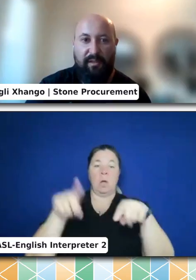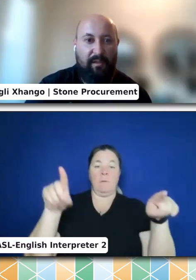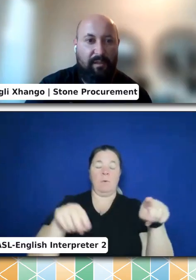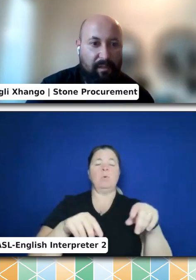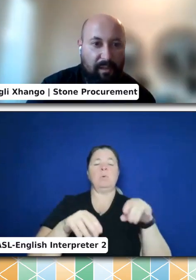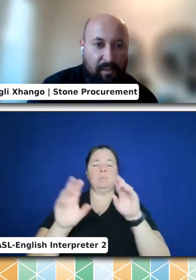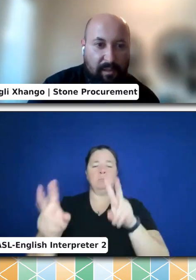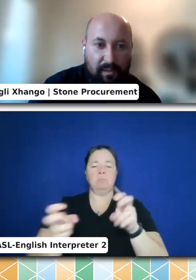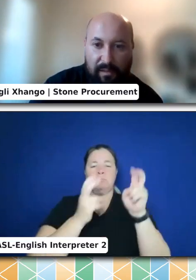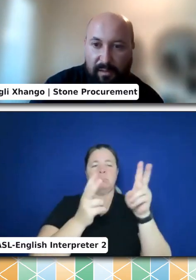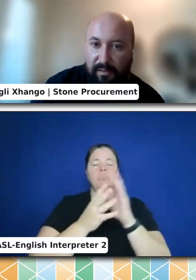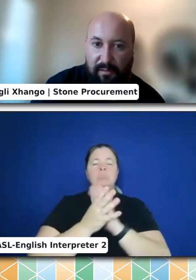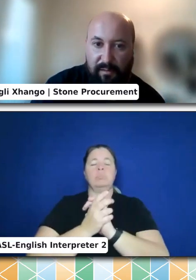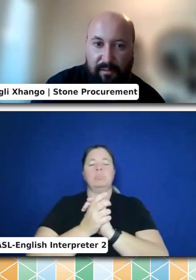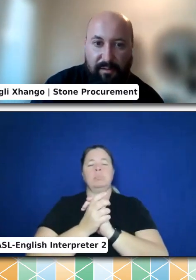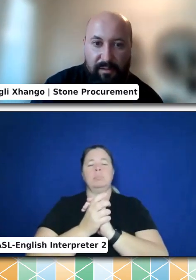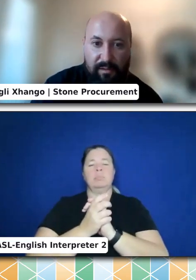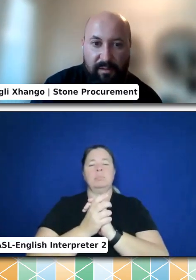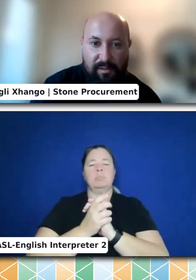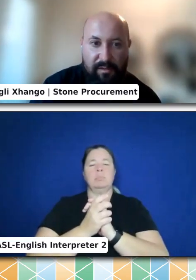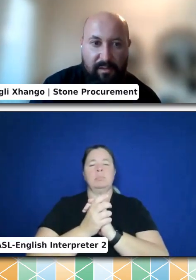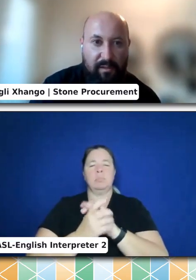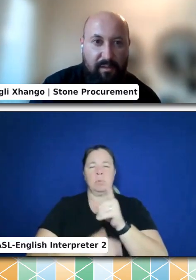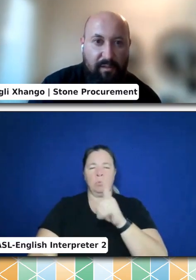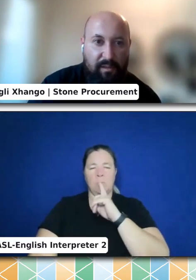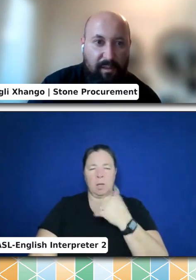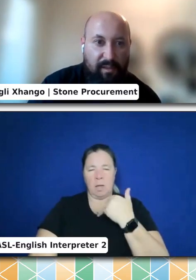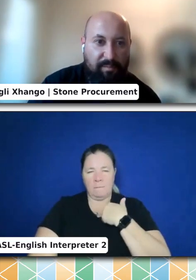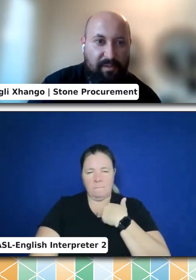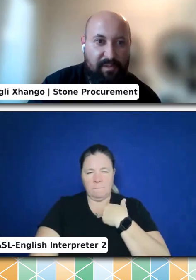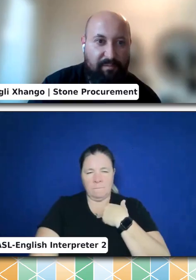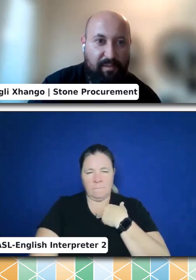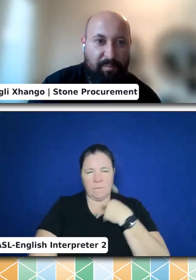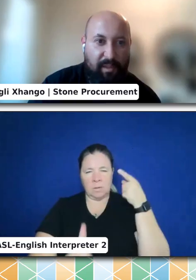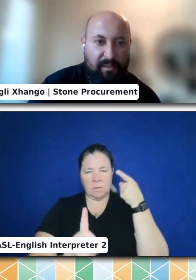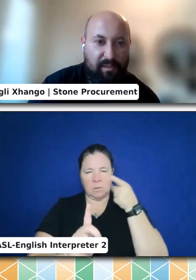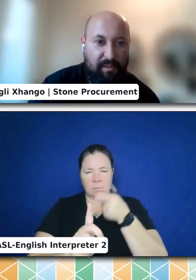And then… There is… a specific part?